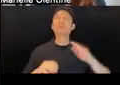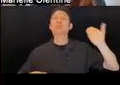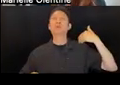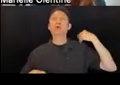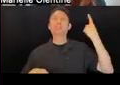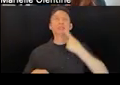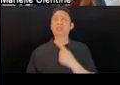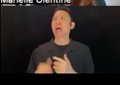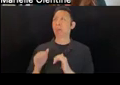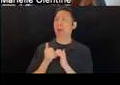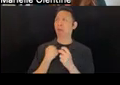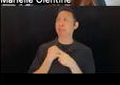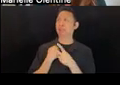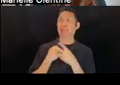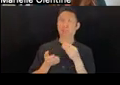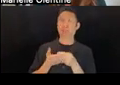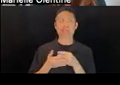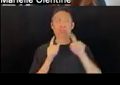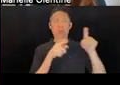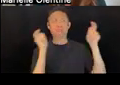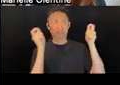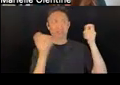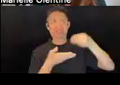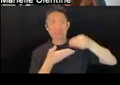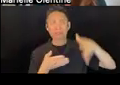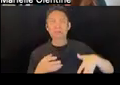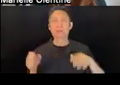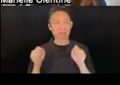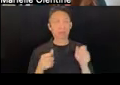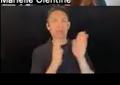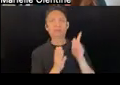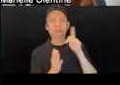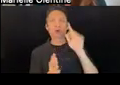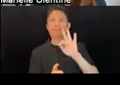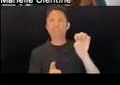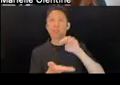full support to use, and he sent the film on, on their behalf to different festivals.